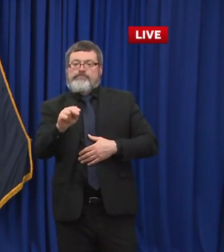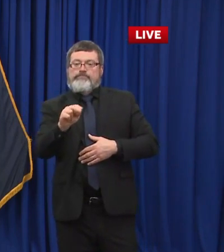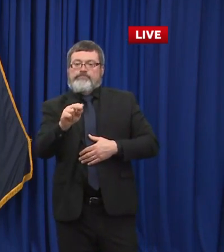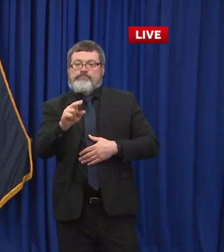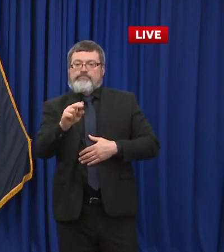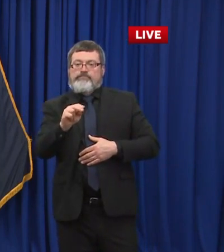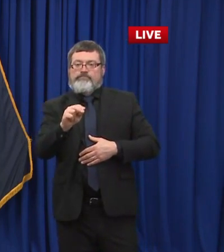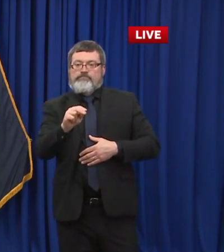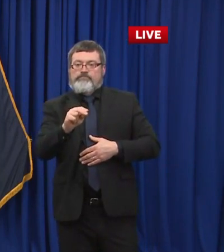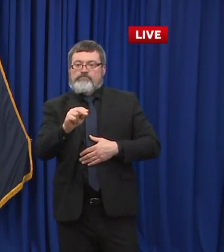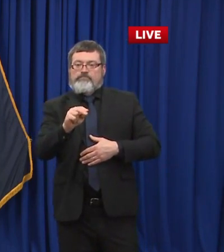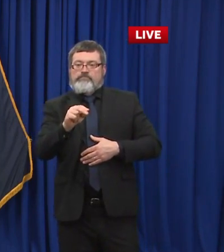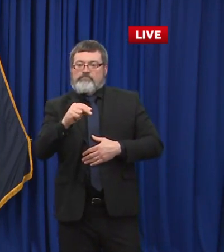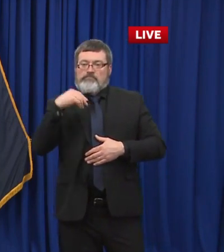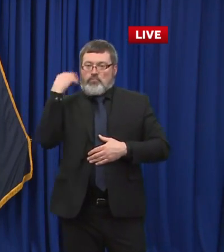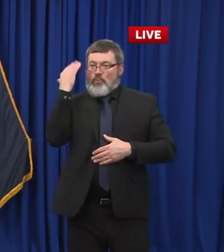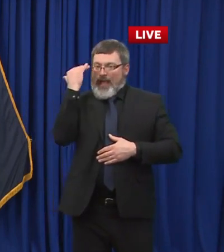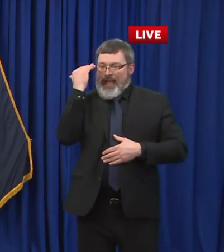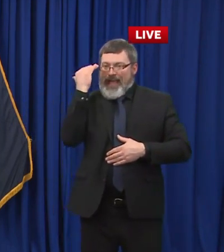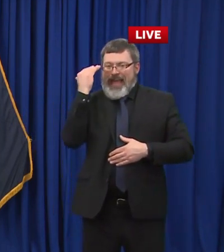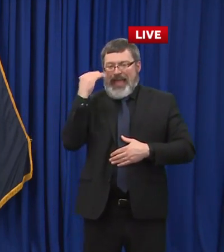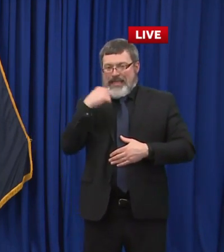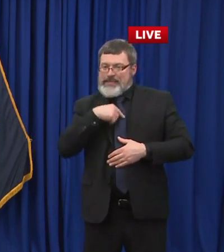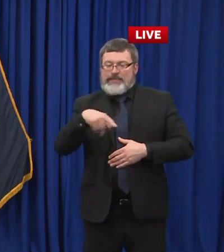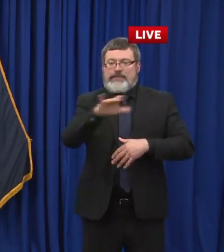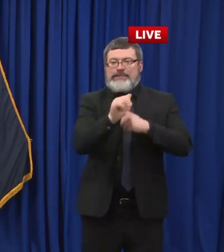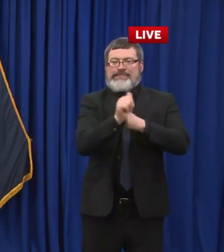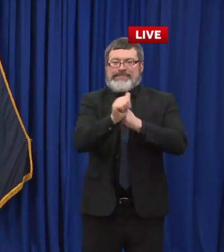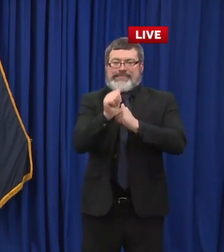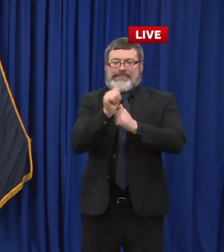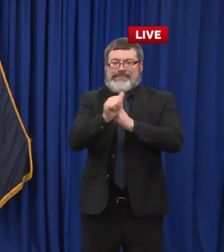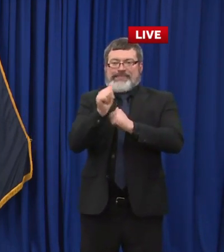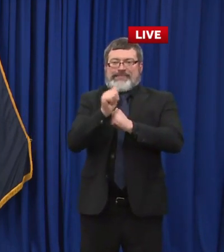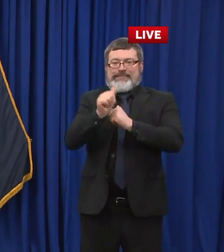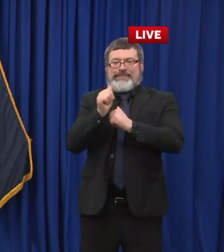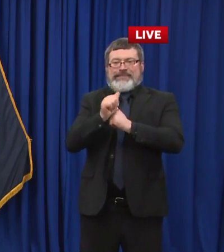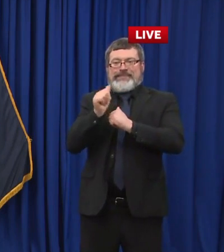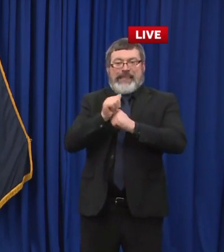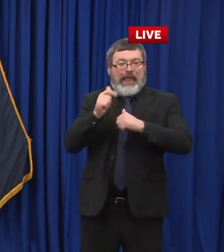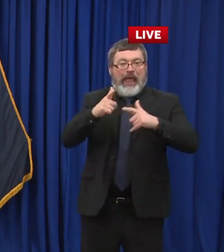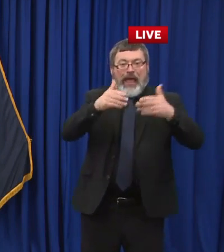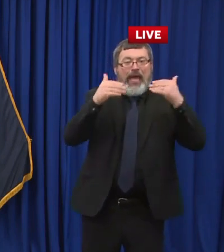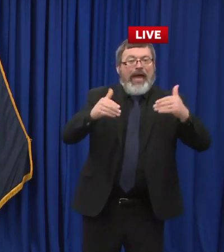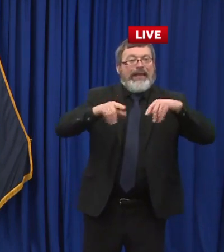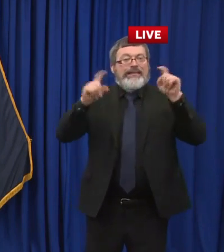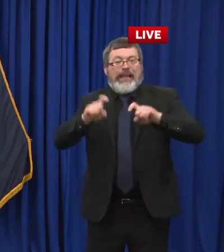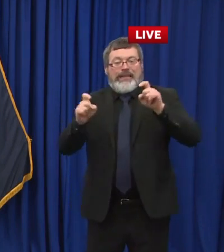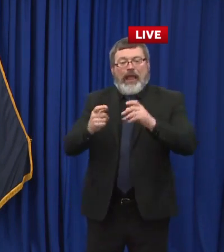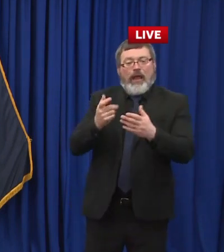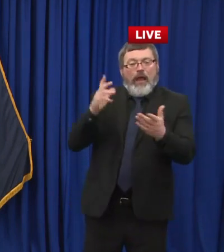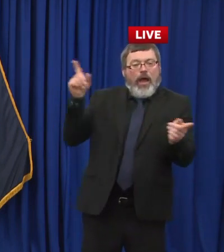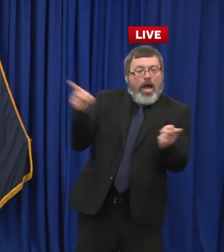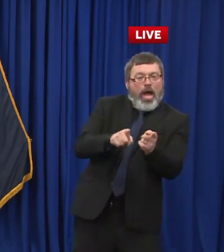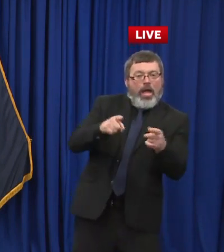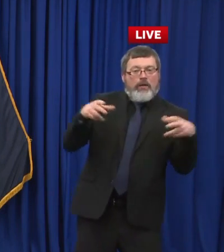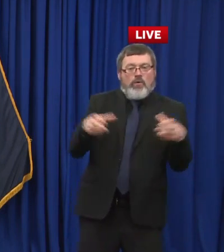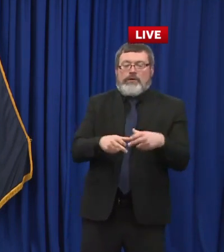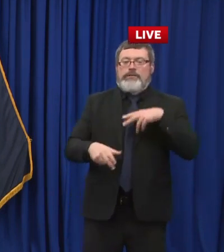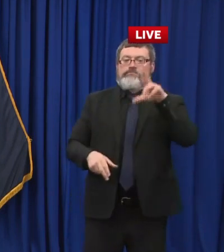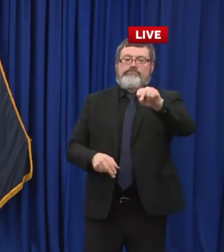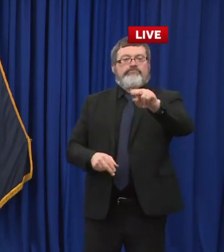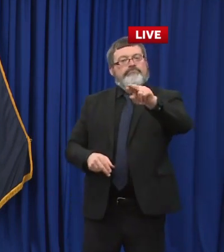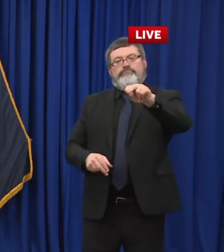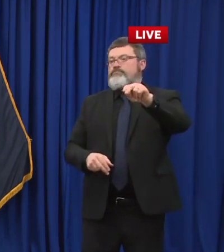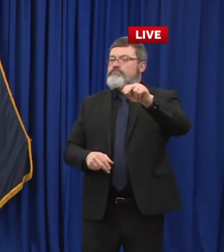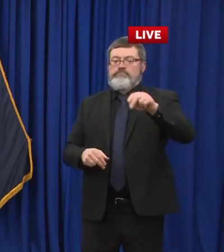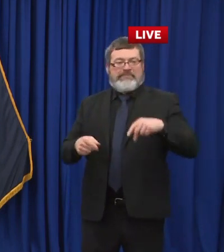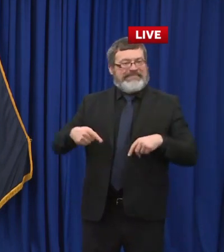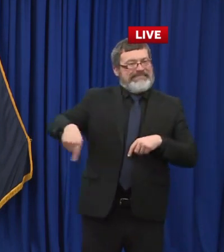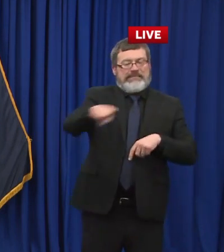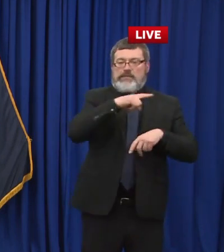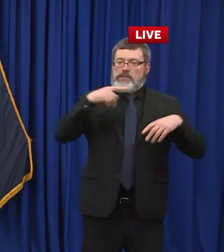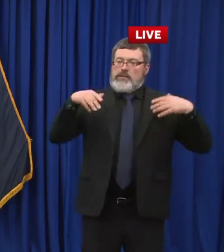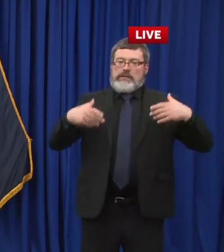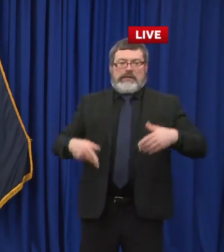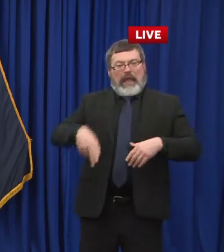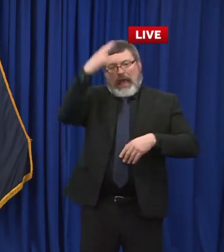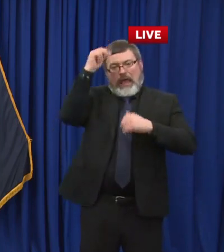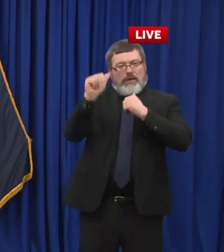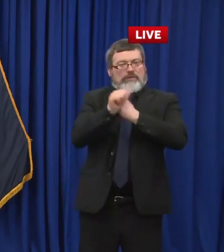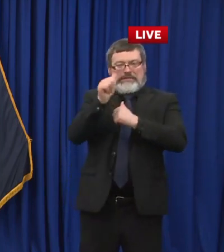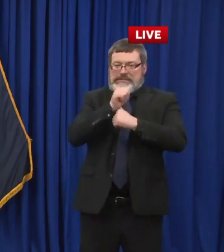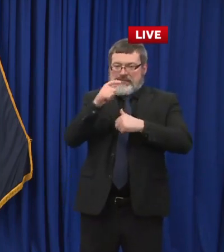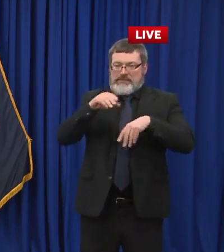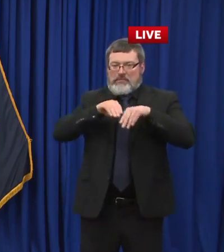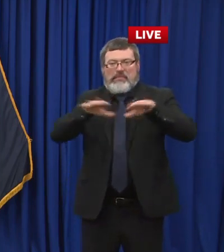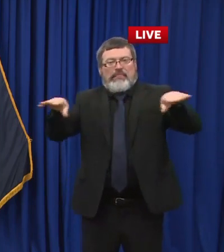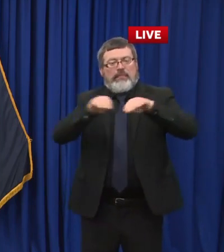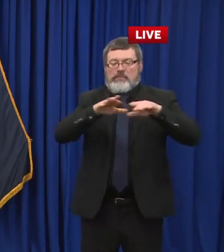THE TESTING RESOURCES AND SUPPLIES NEED TO BE TARGETED TO THOSE MOST IN NEED, PEOPLE WHO MIGHT BE DEVELOPING SYMPTOMS OF COVID-19 AND NEED TESTING.